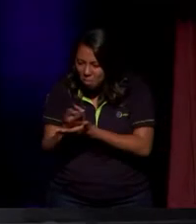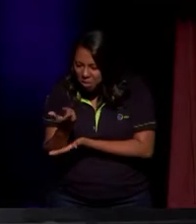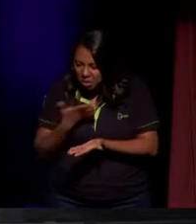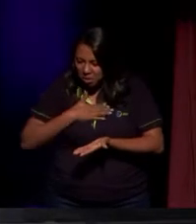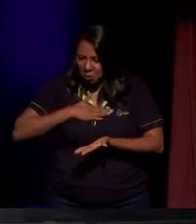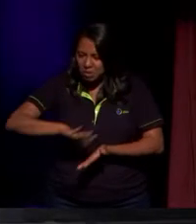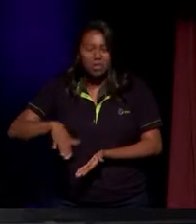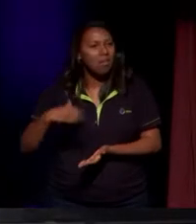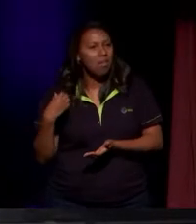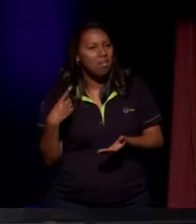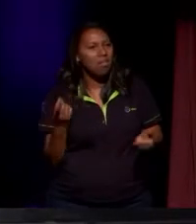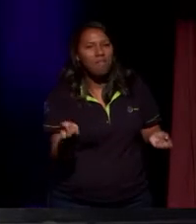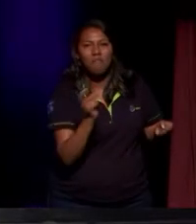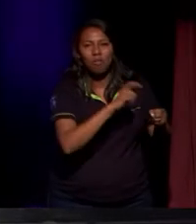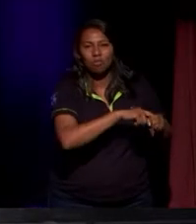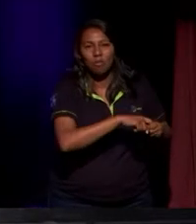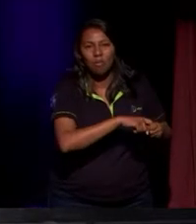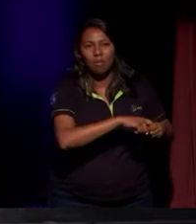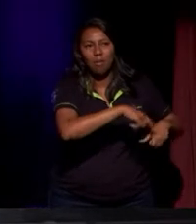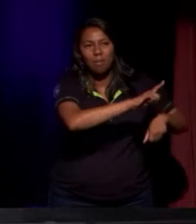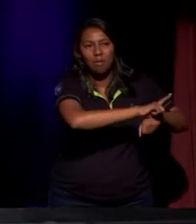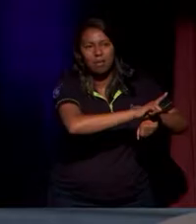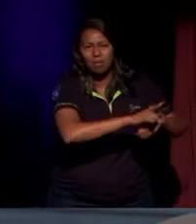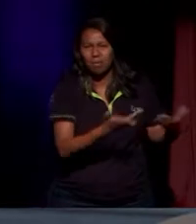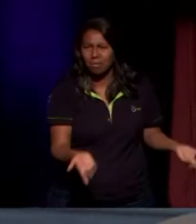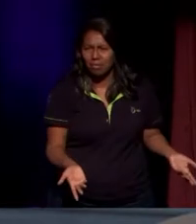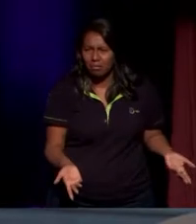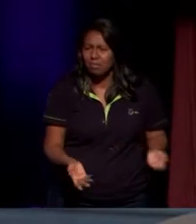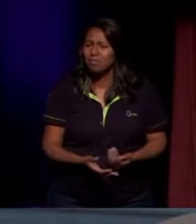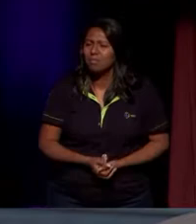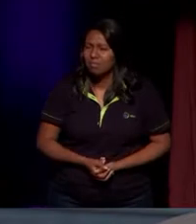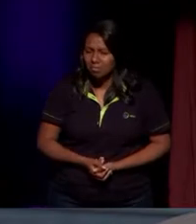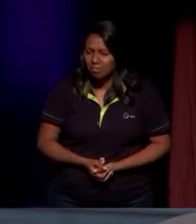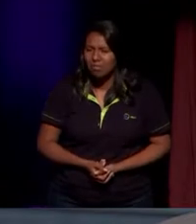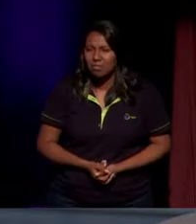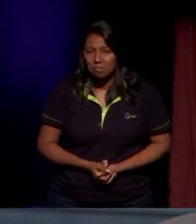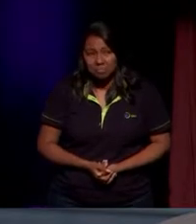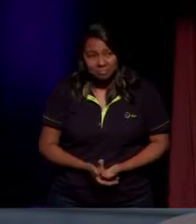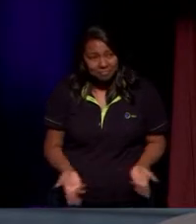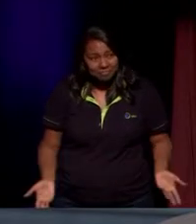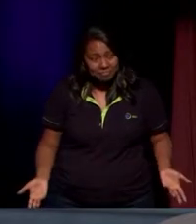is more or less this, we see then,